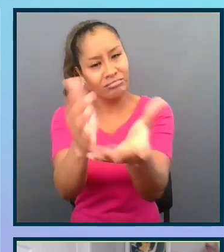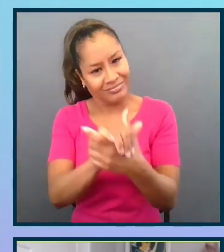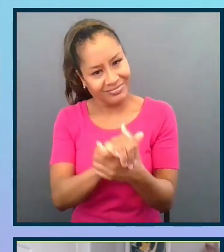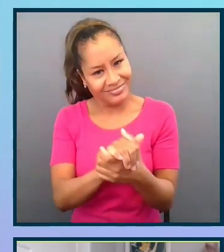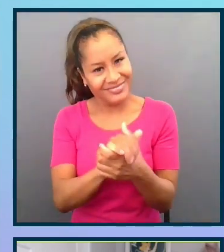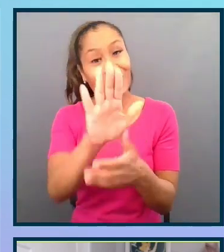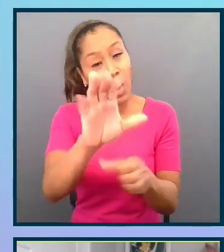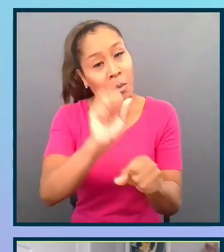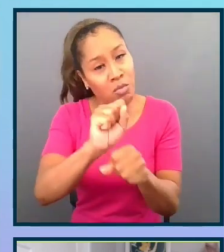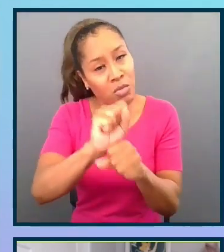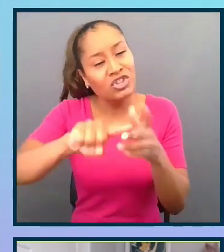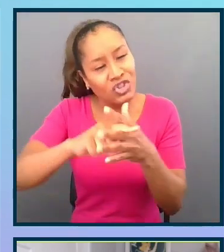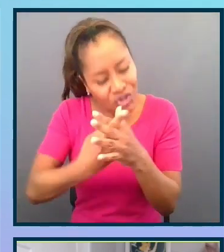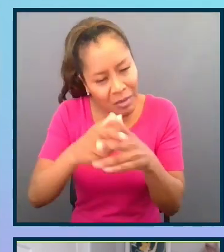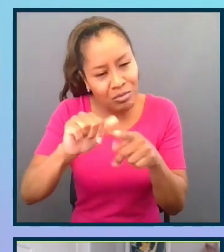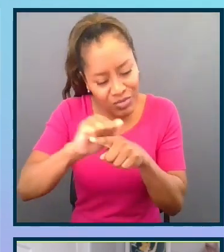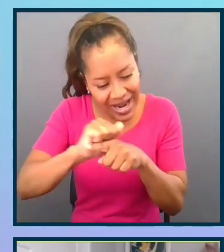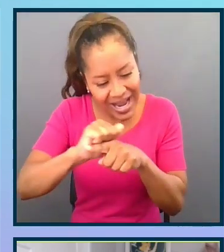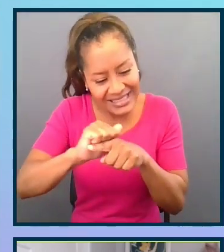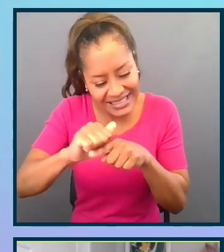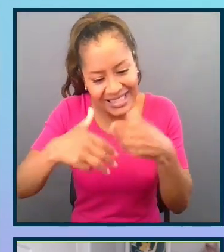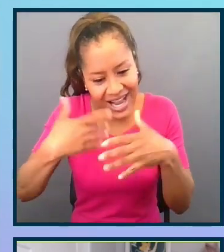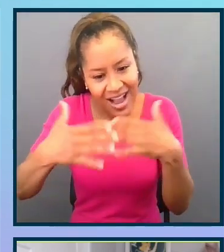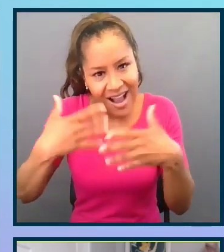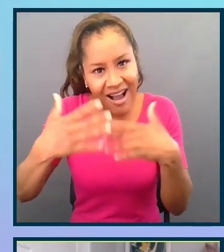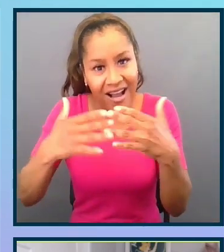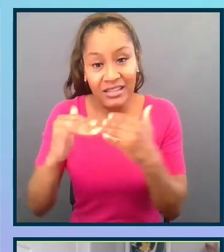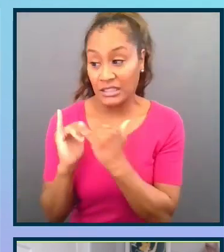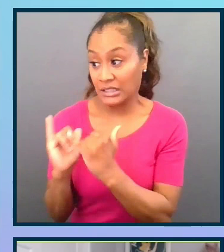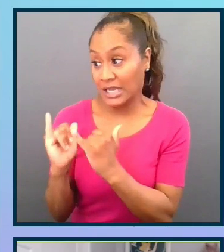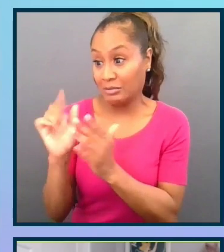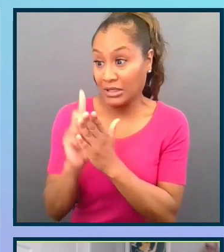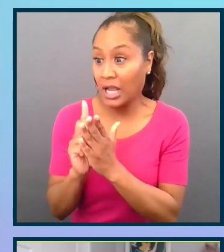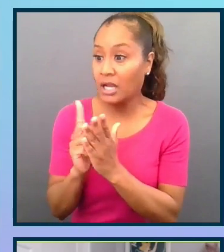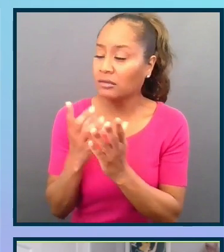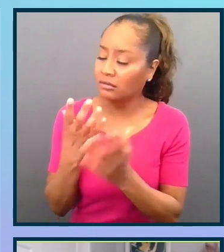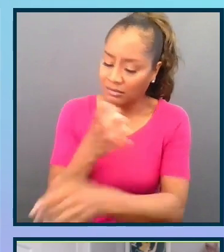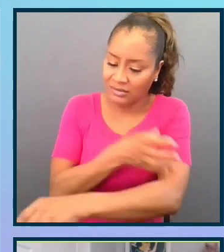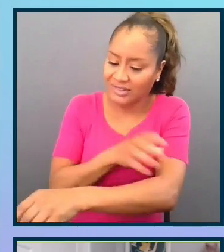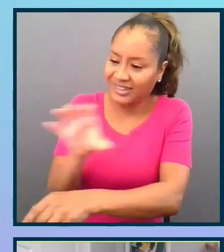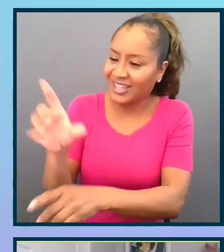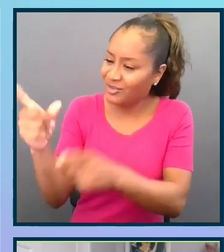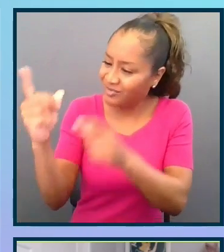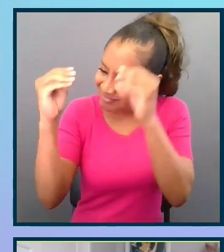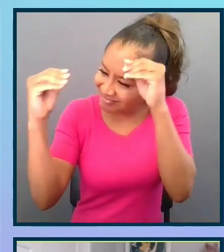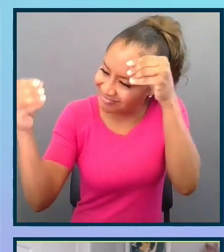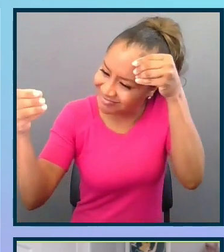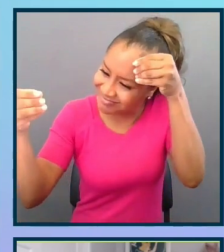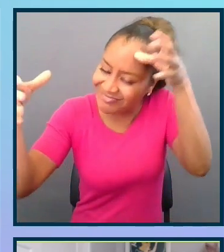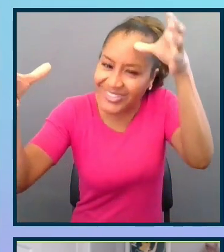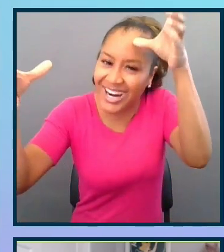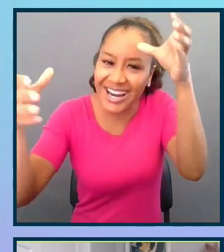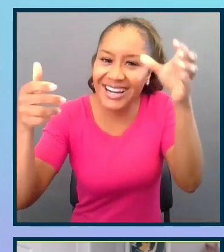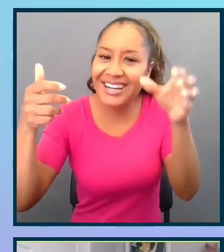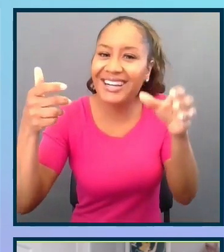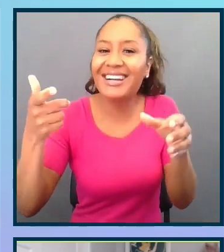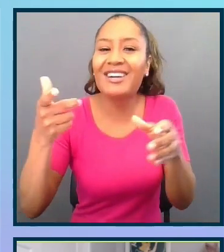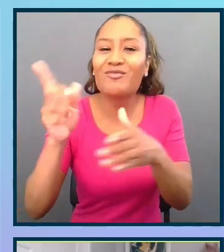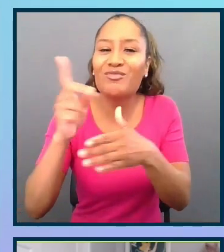and empower other designers with that same set of knowledge. So that they can help make a product holistically accessible.